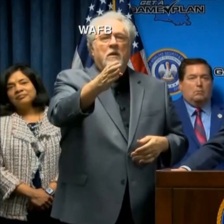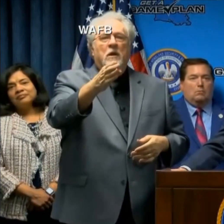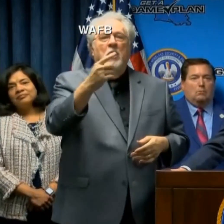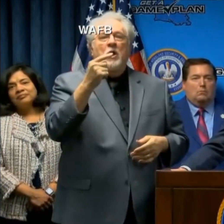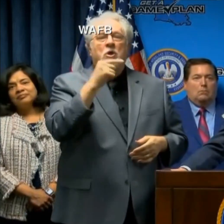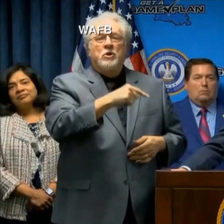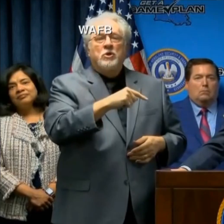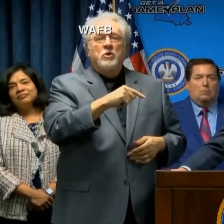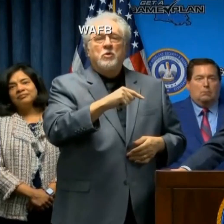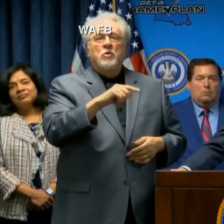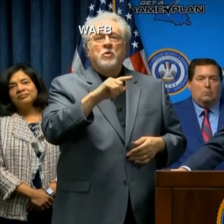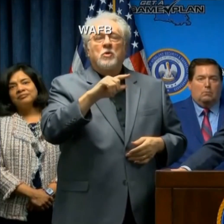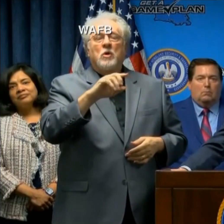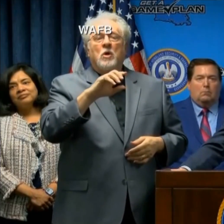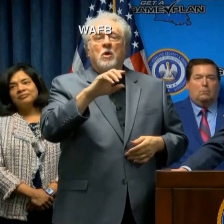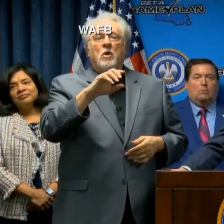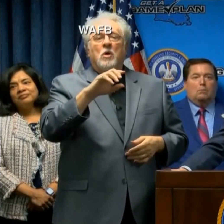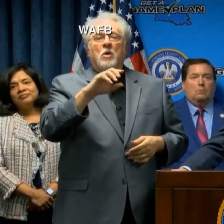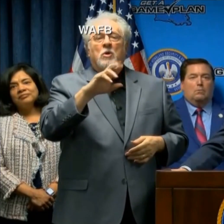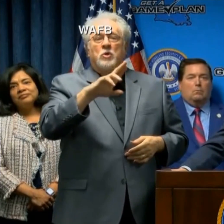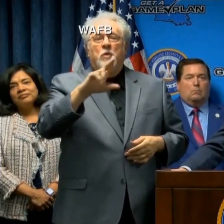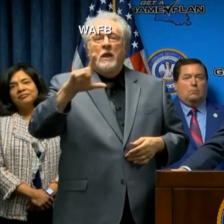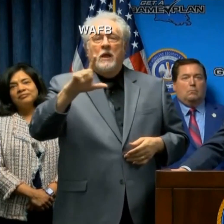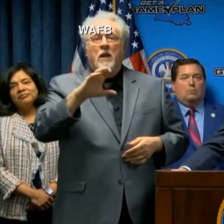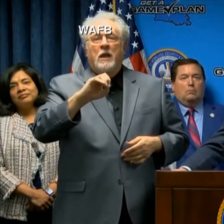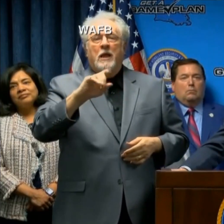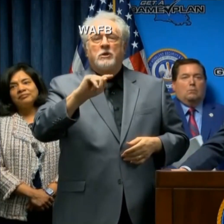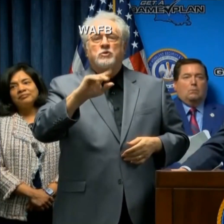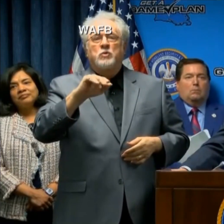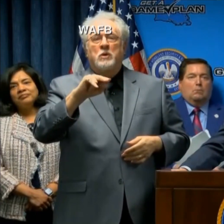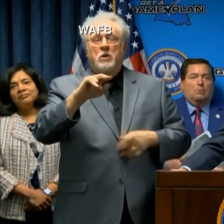know Tulane and Loyola who are now going online class a little bit smaller